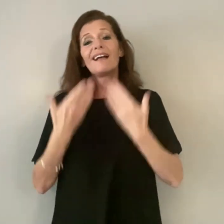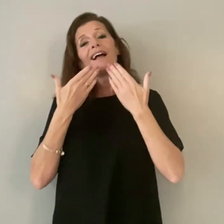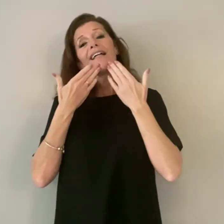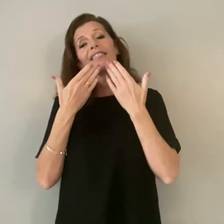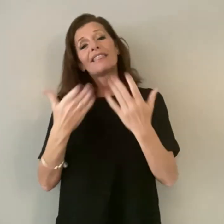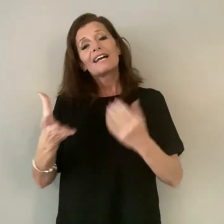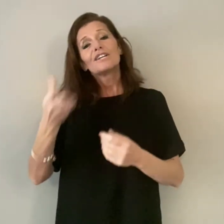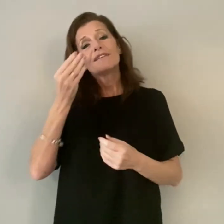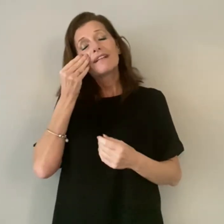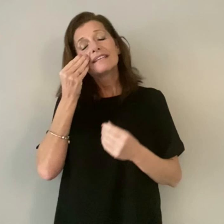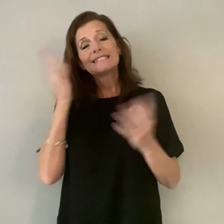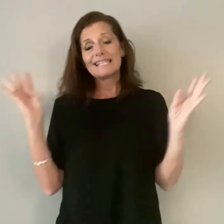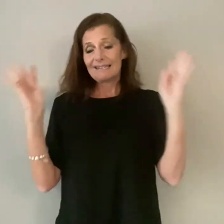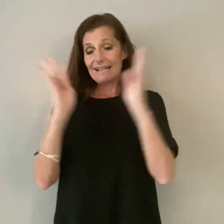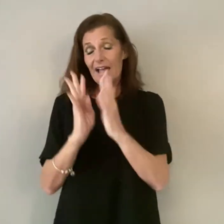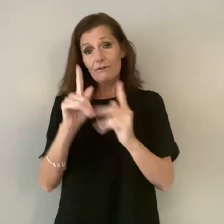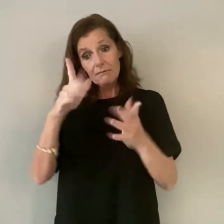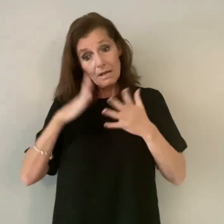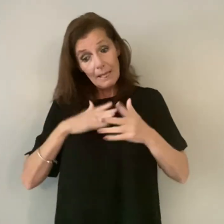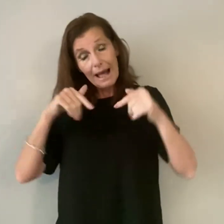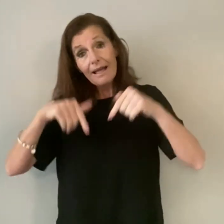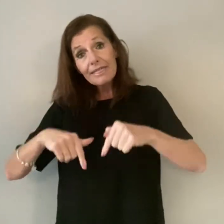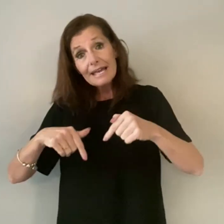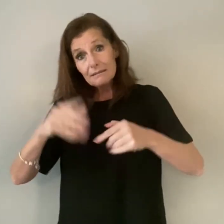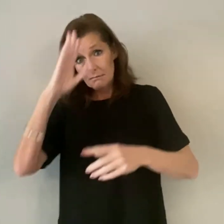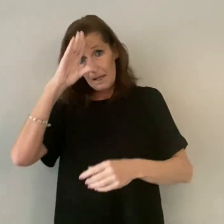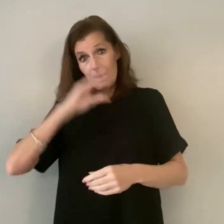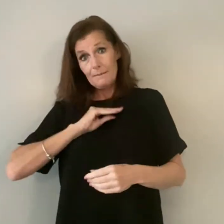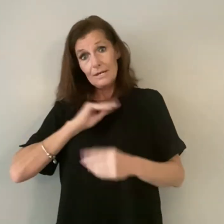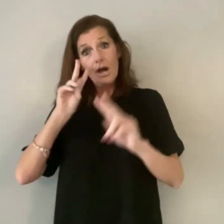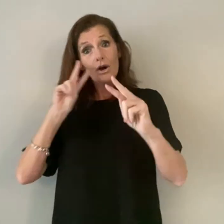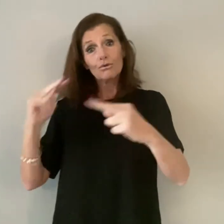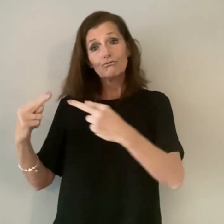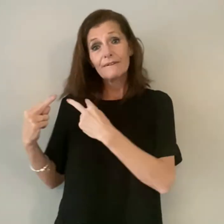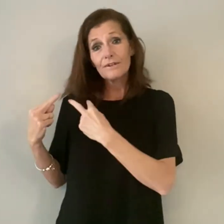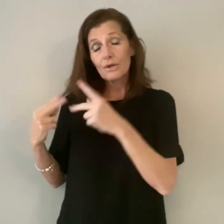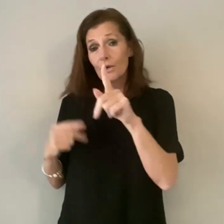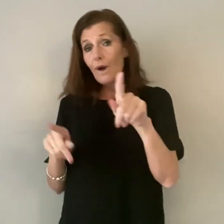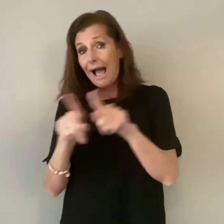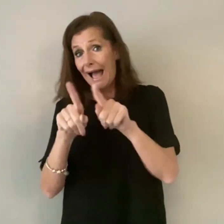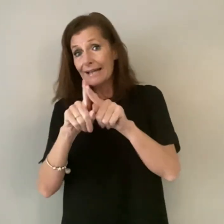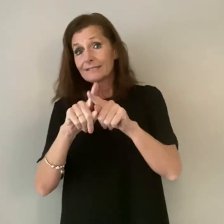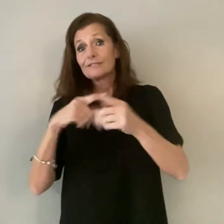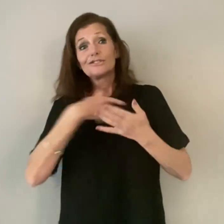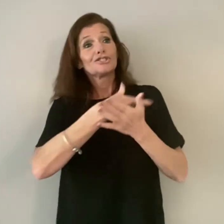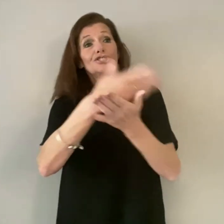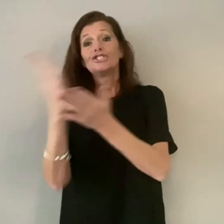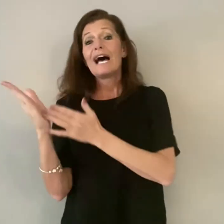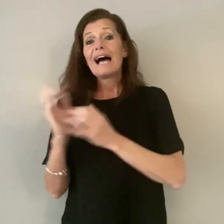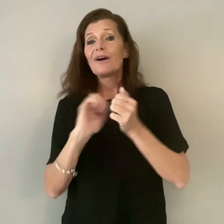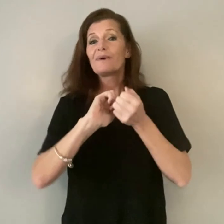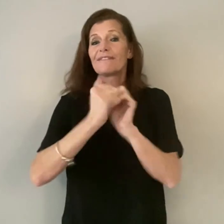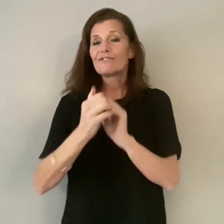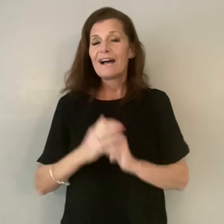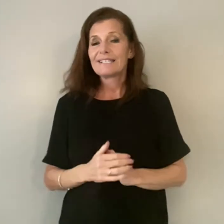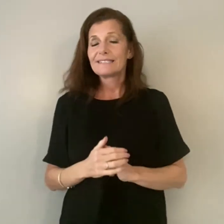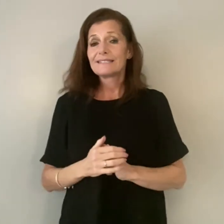Thanks for listening to the Gathering. If you liked this episode, let us know in the reviews and don't forget to share it with your friends.